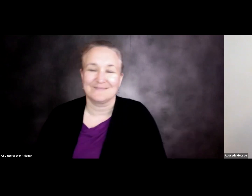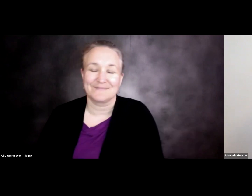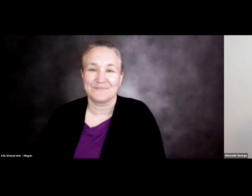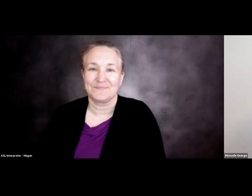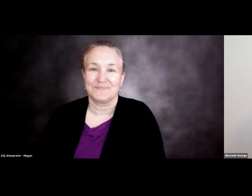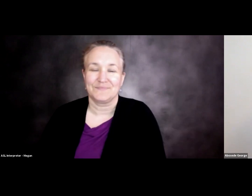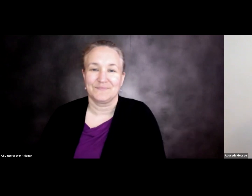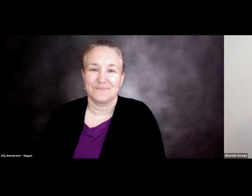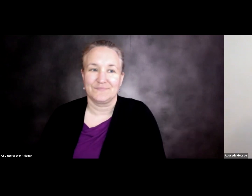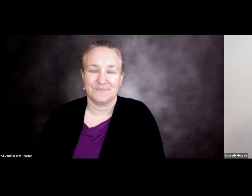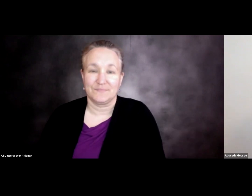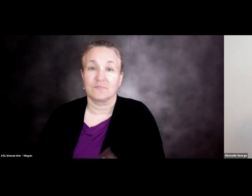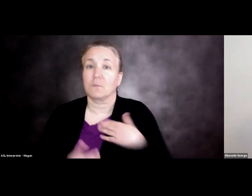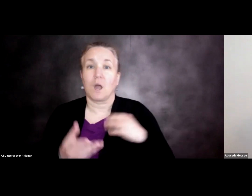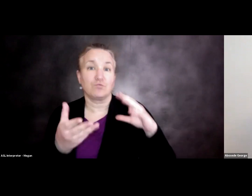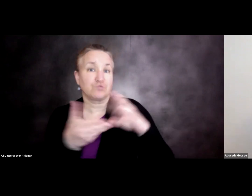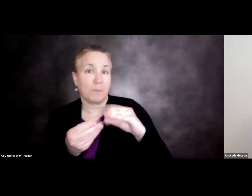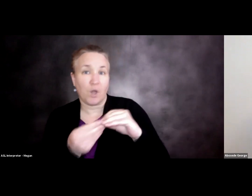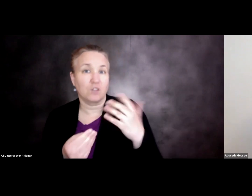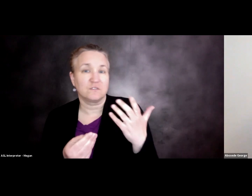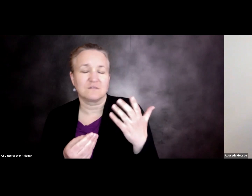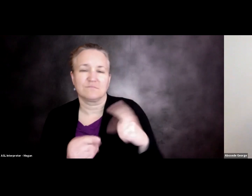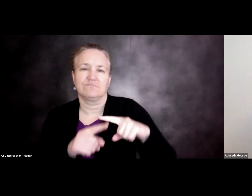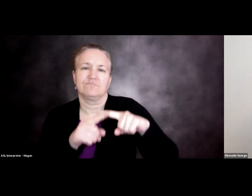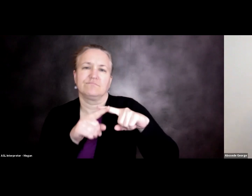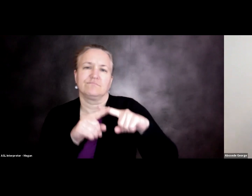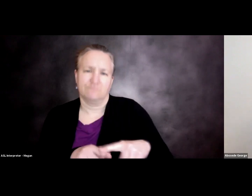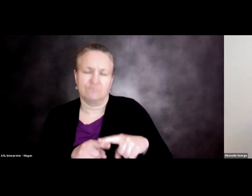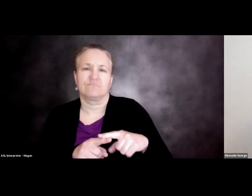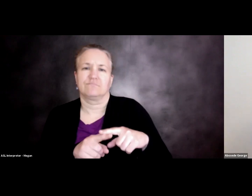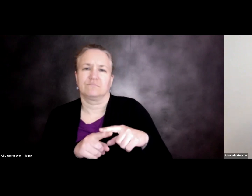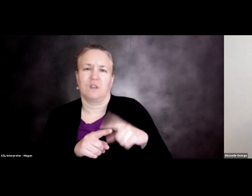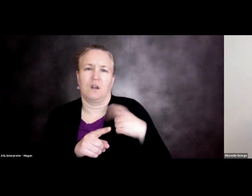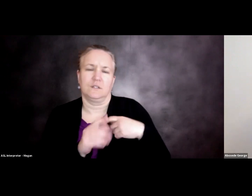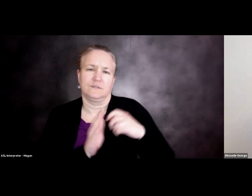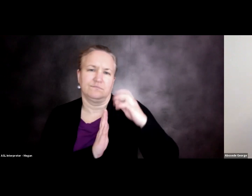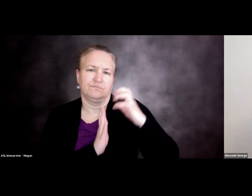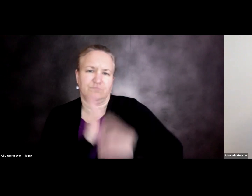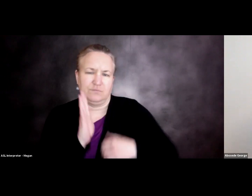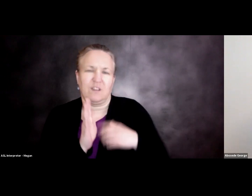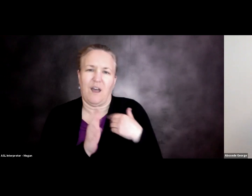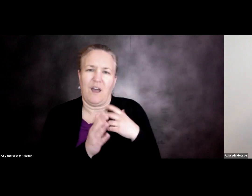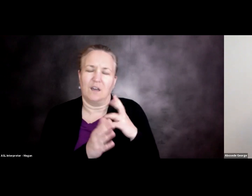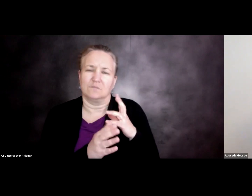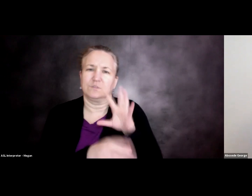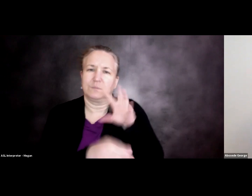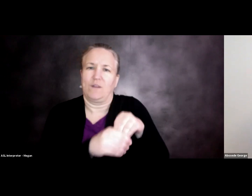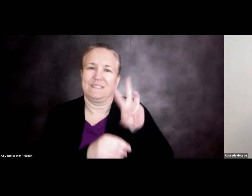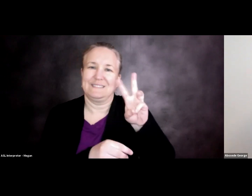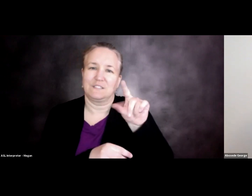My remarks are going to be based on a contribution I made to a six volume project which is coming out